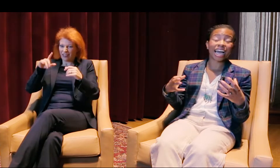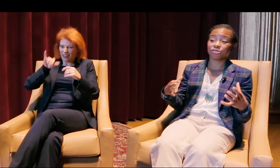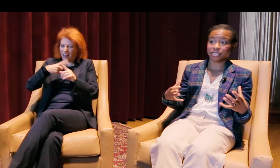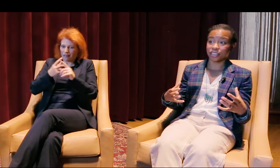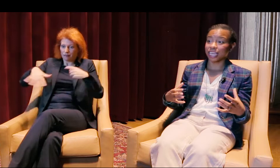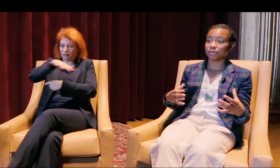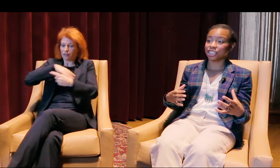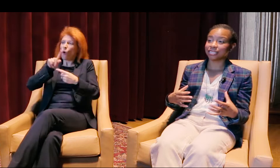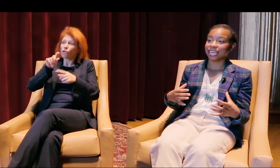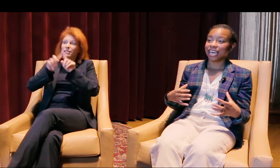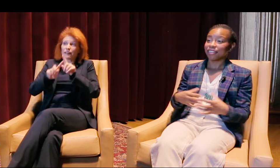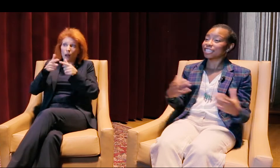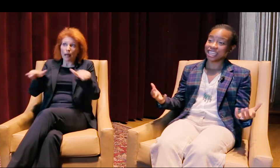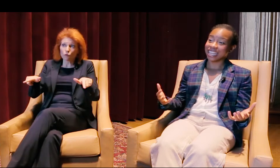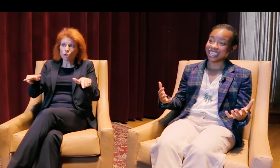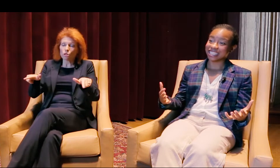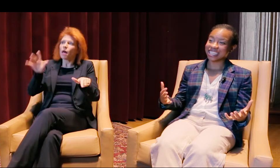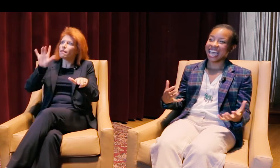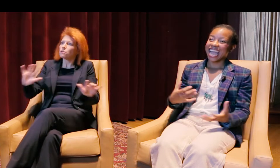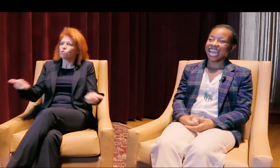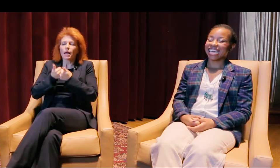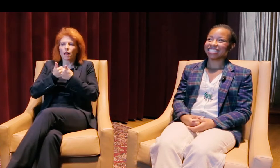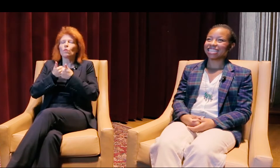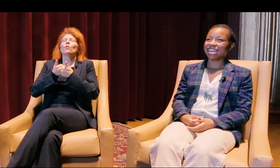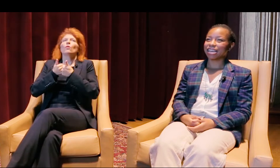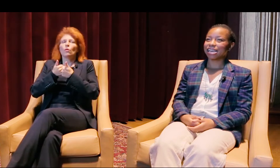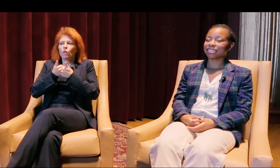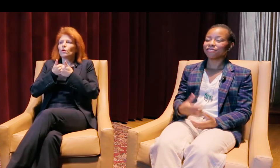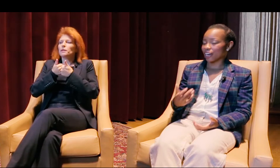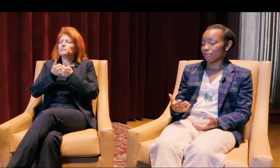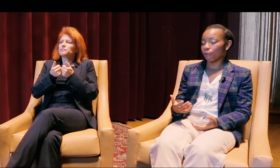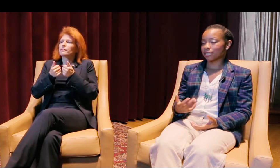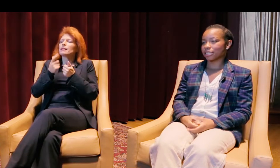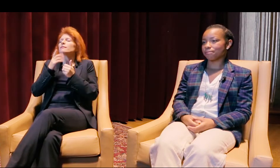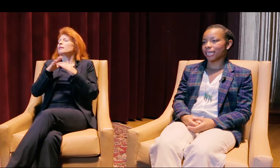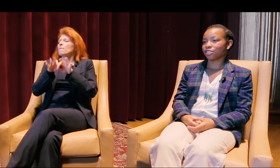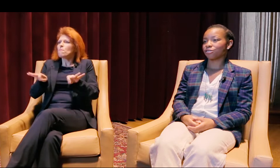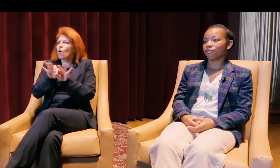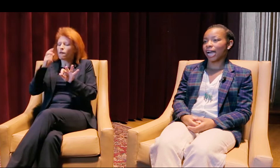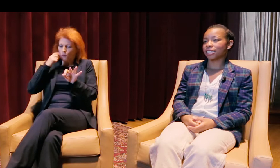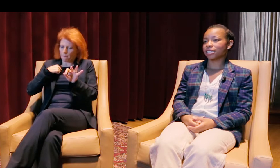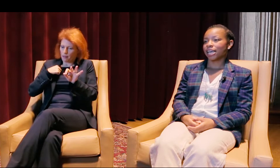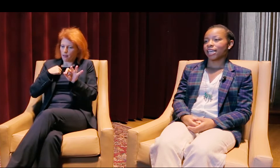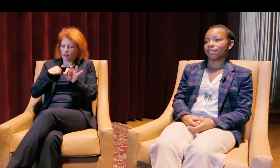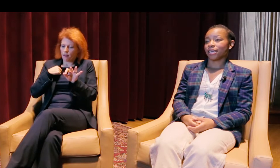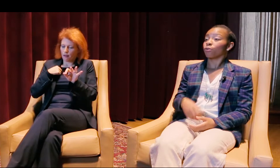100 different languages, that's a challenge and it's very important to me to find the right leaders